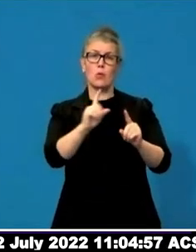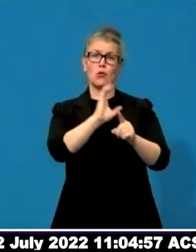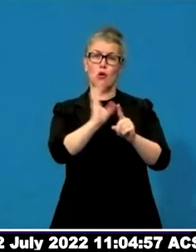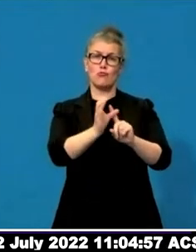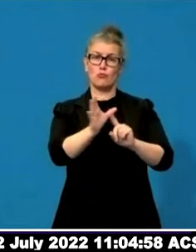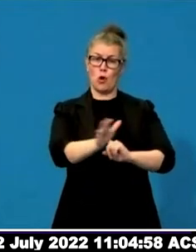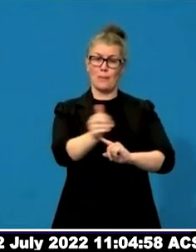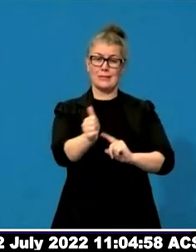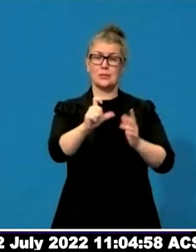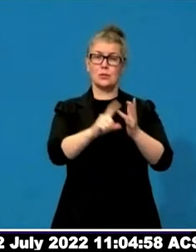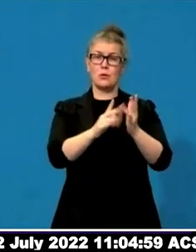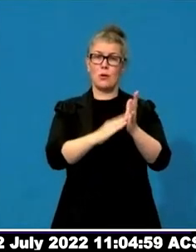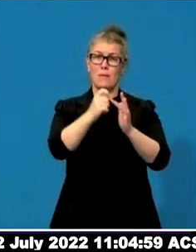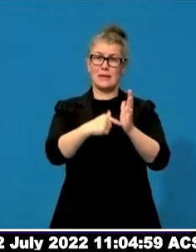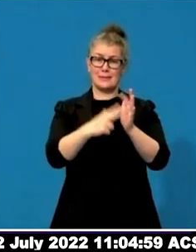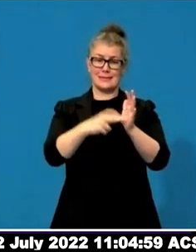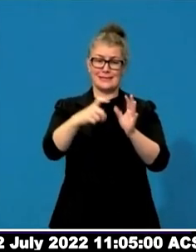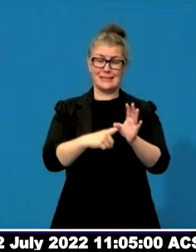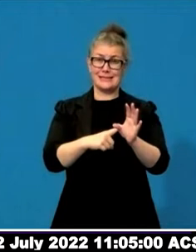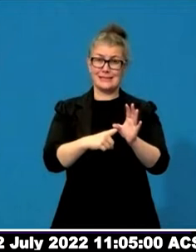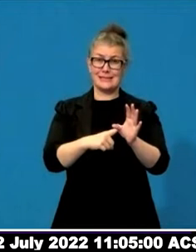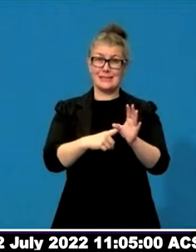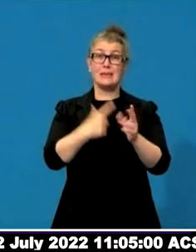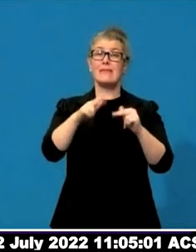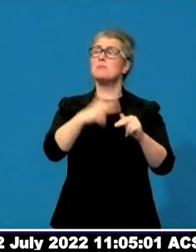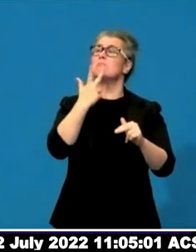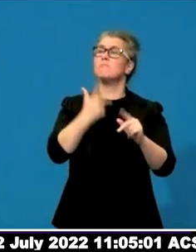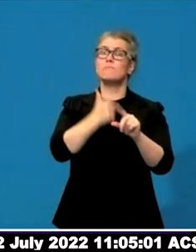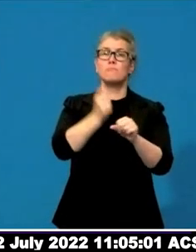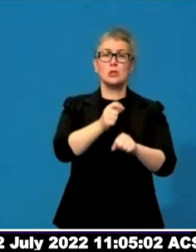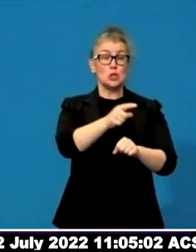if you were going to recommend a service provider for someone that you had guardianship of?